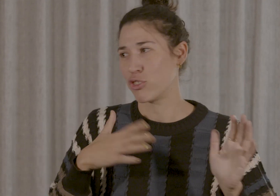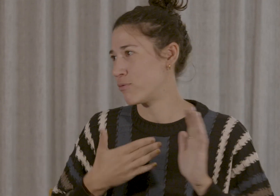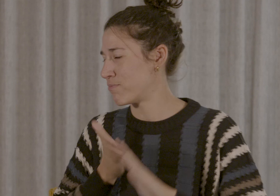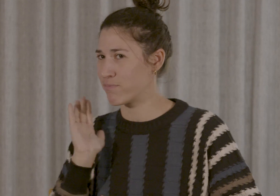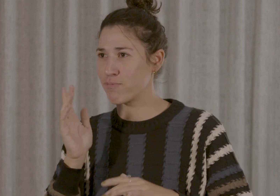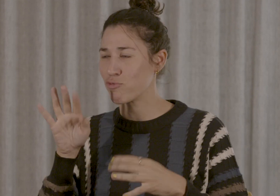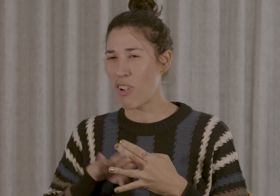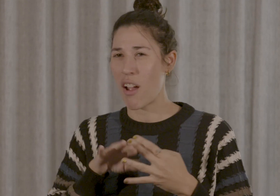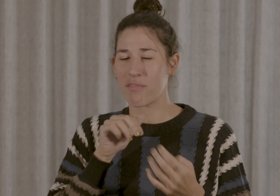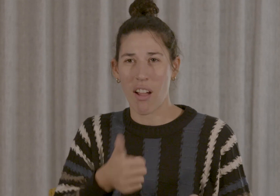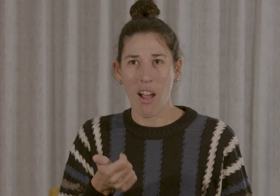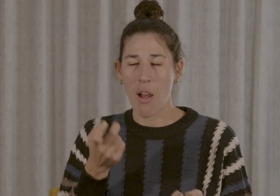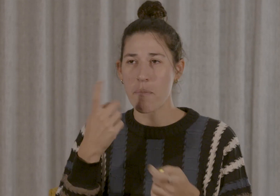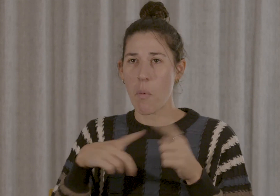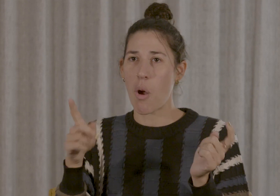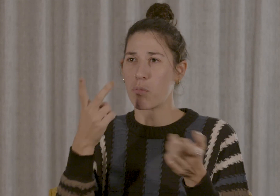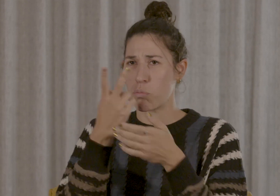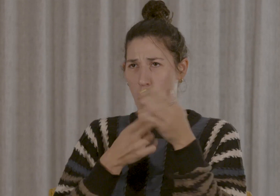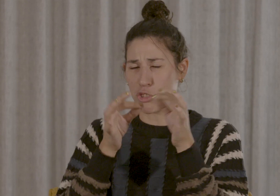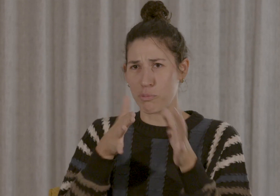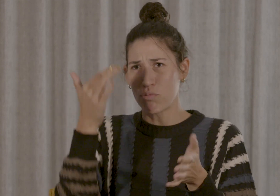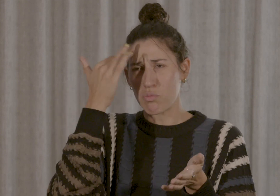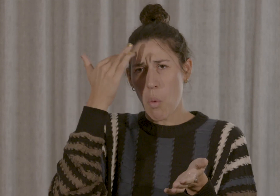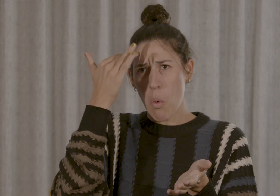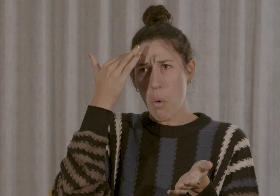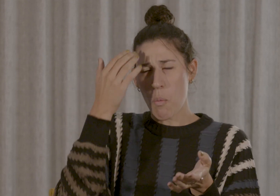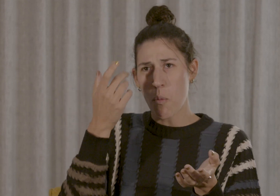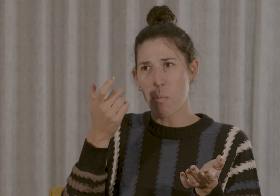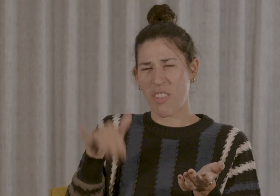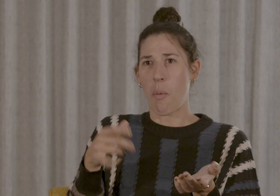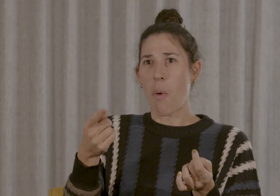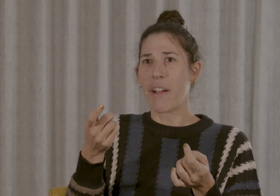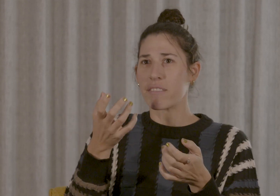It's a completely different experience compared to the usual, where an interpreter is there for a class and then leaves.